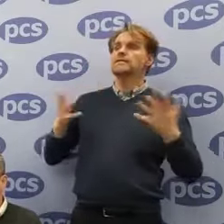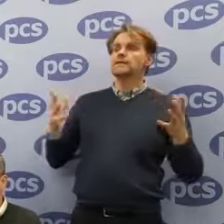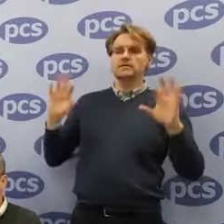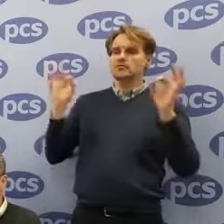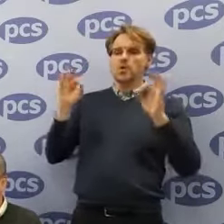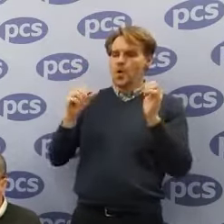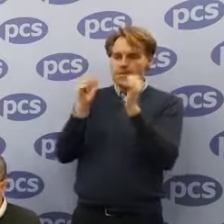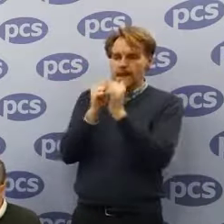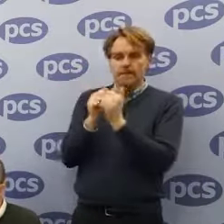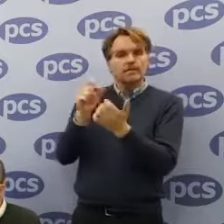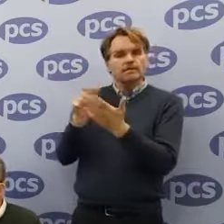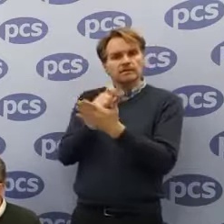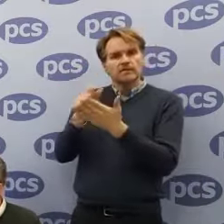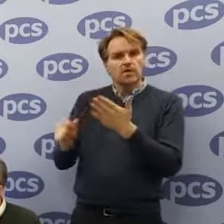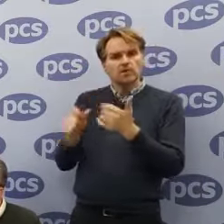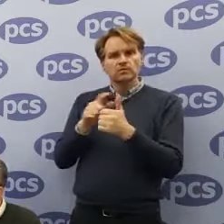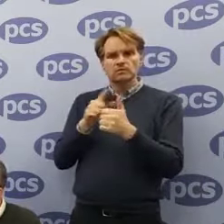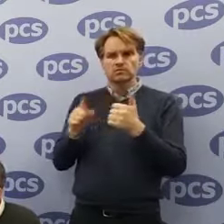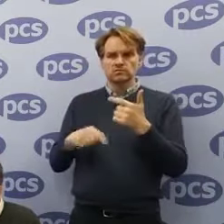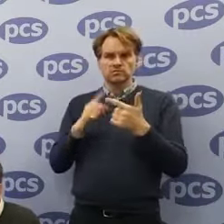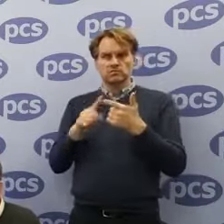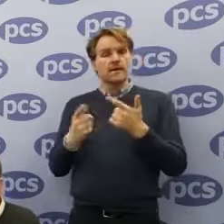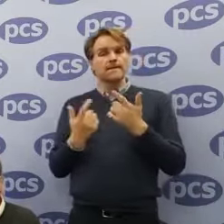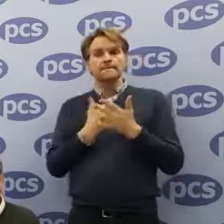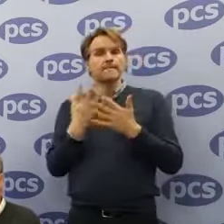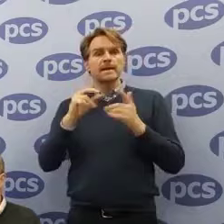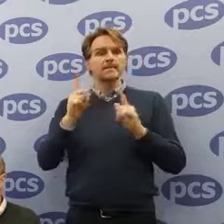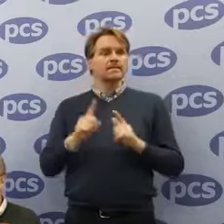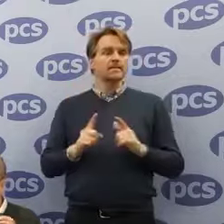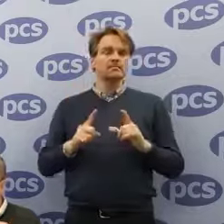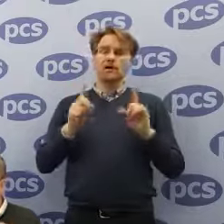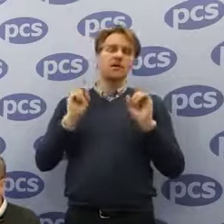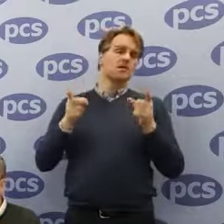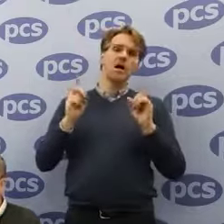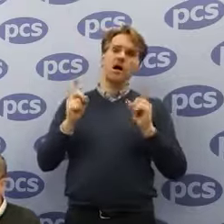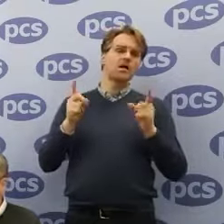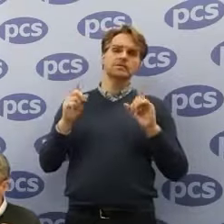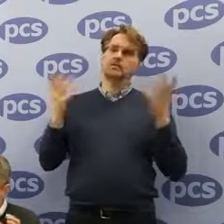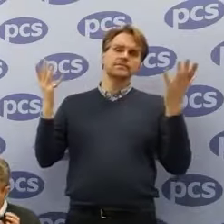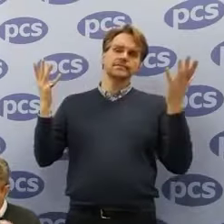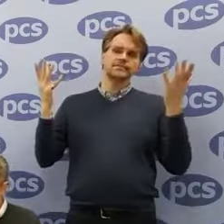members who did not vote for practical reasons, but clearly there was a very